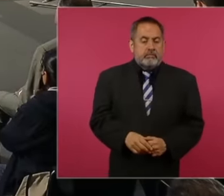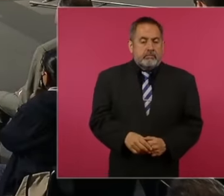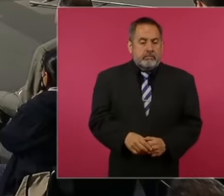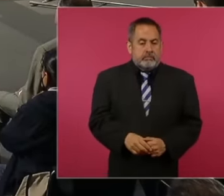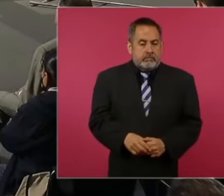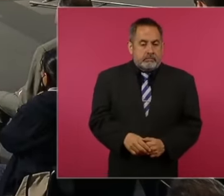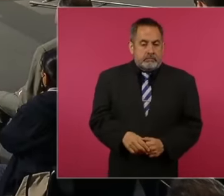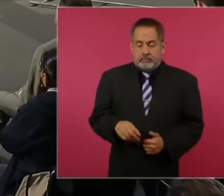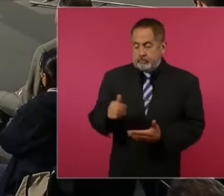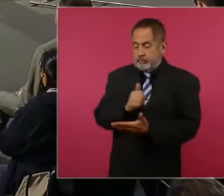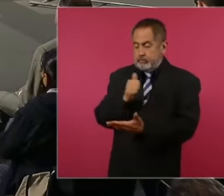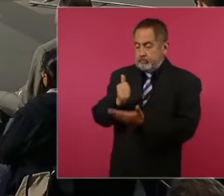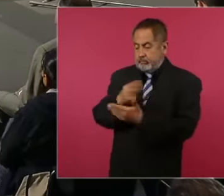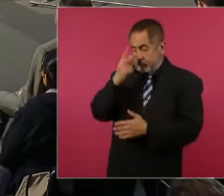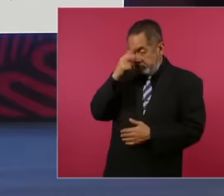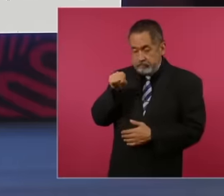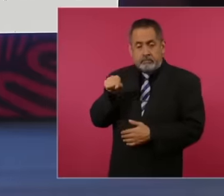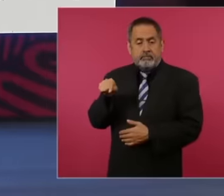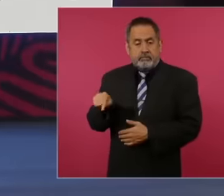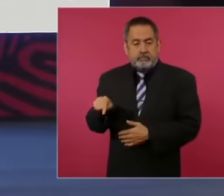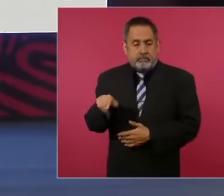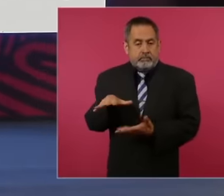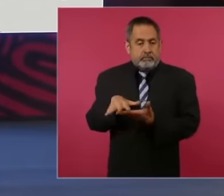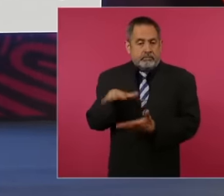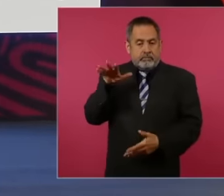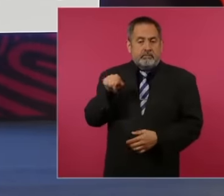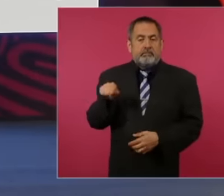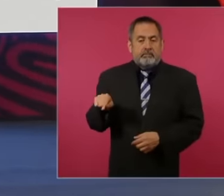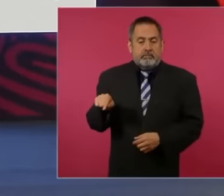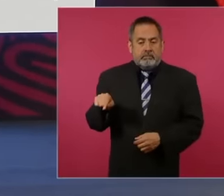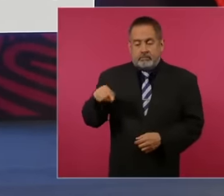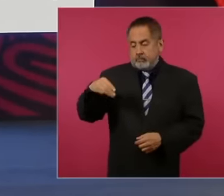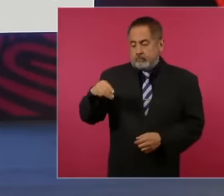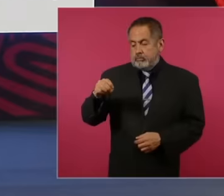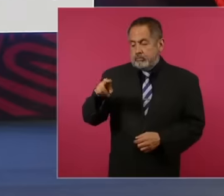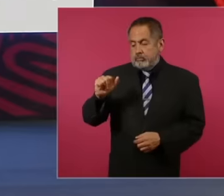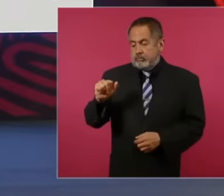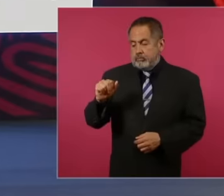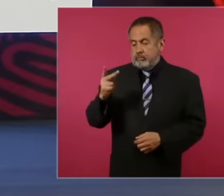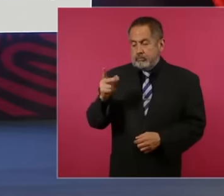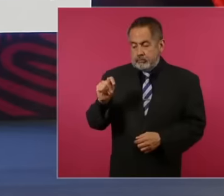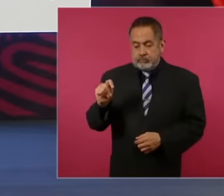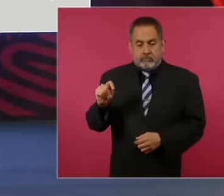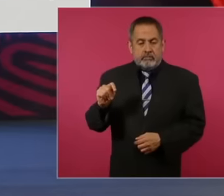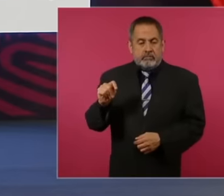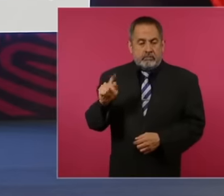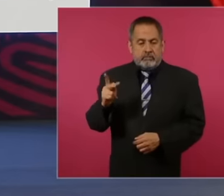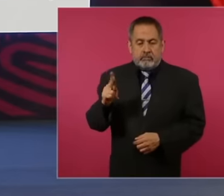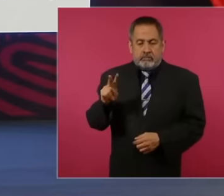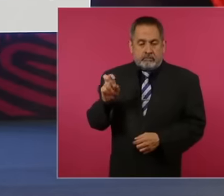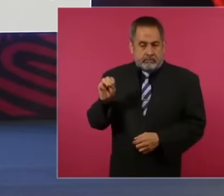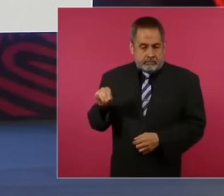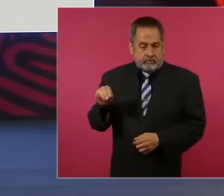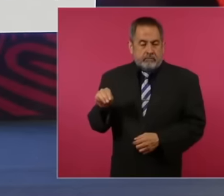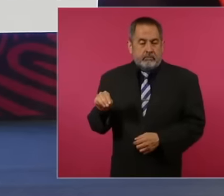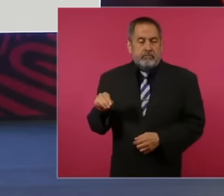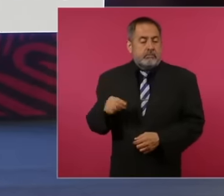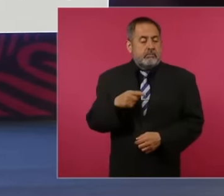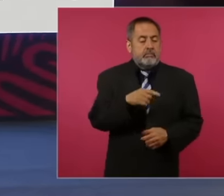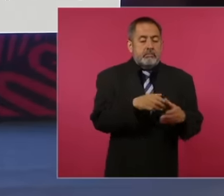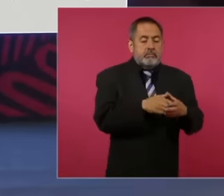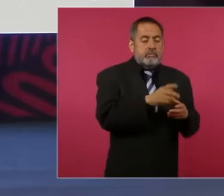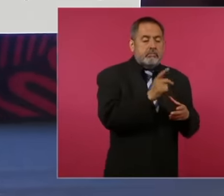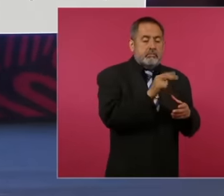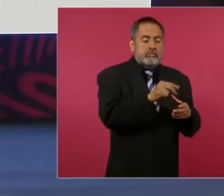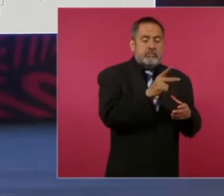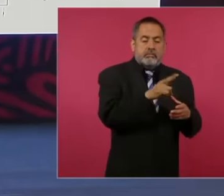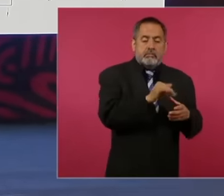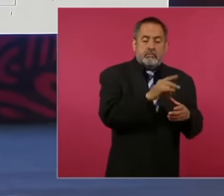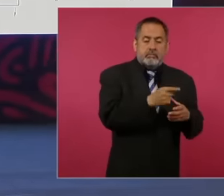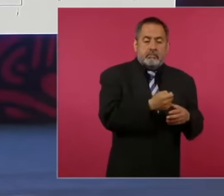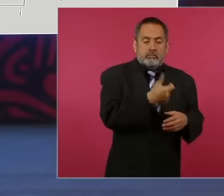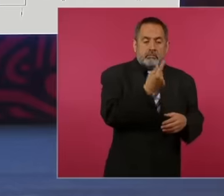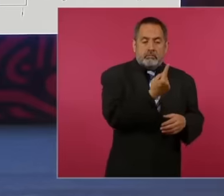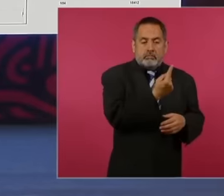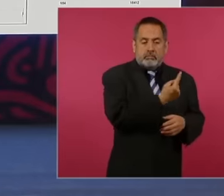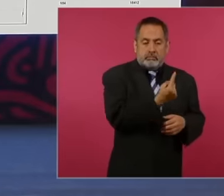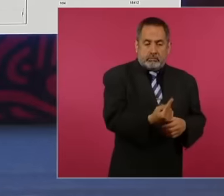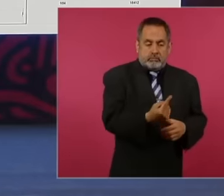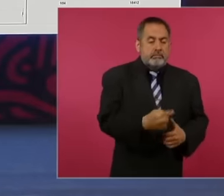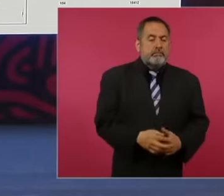Mexico City by the brown majority green PT bottom first pan pri minority loses forward in